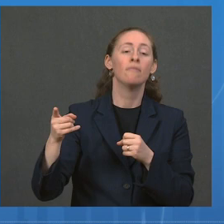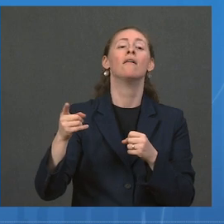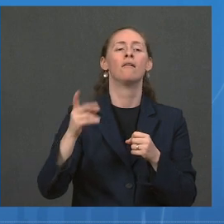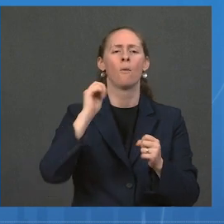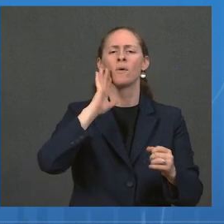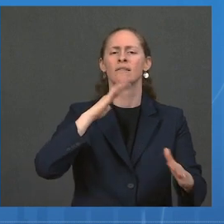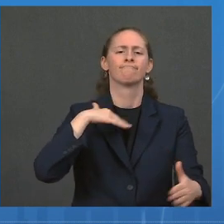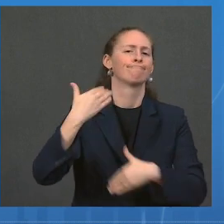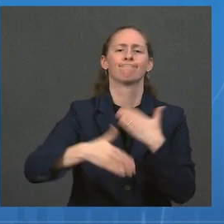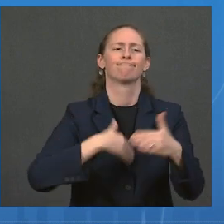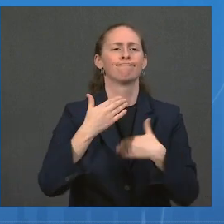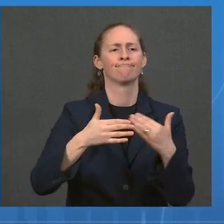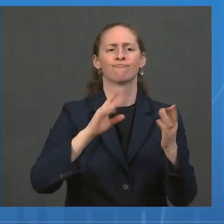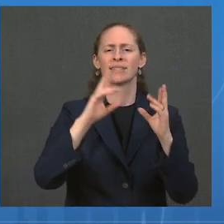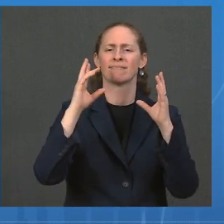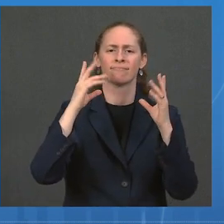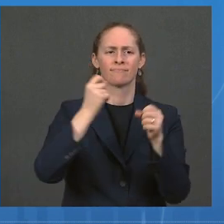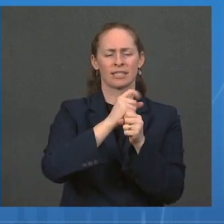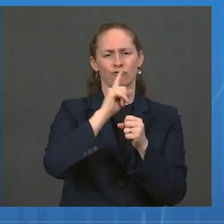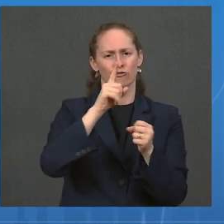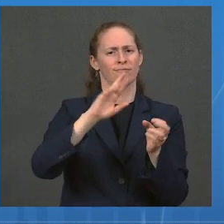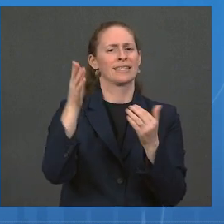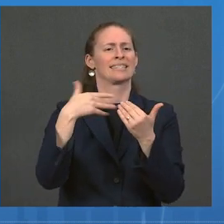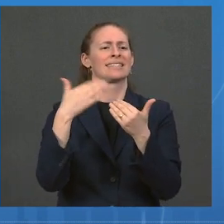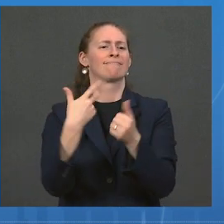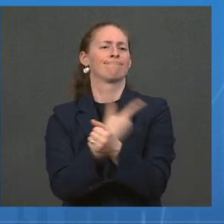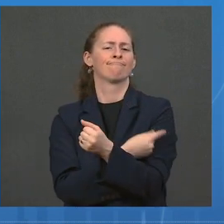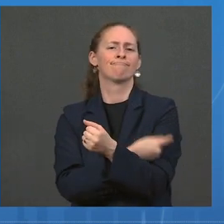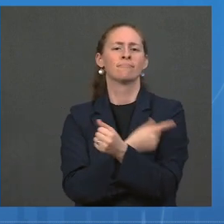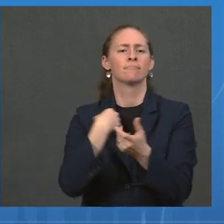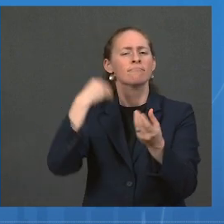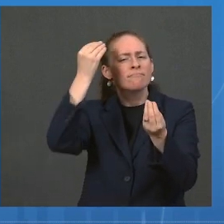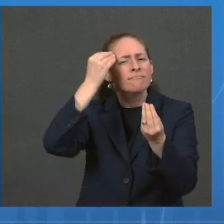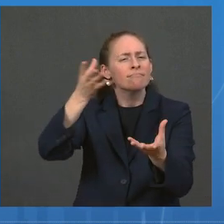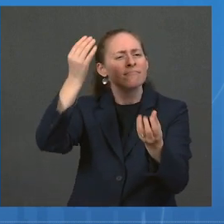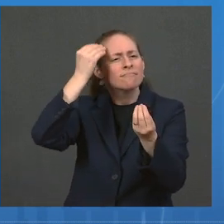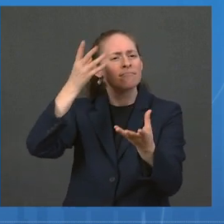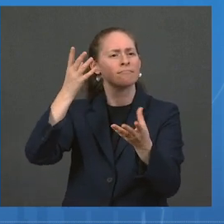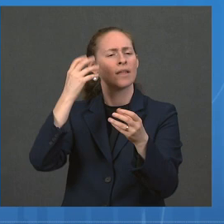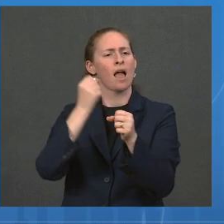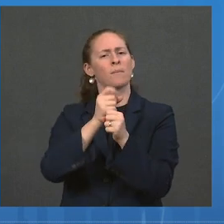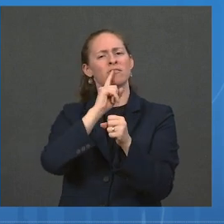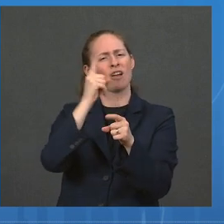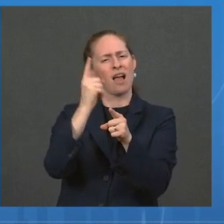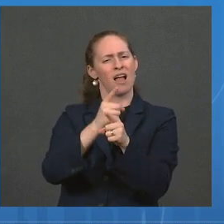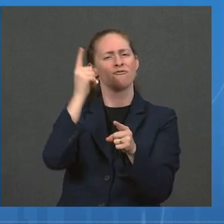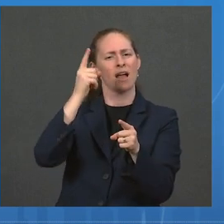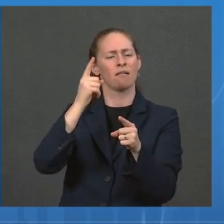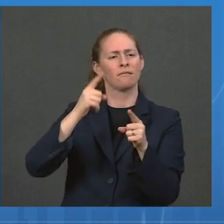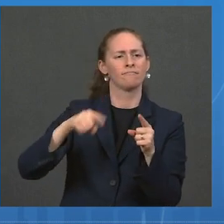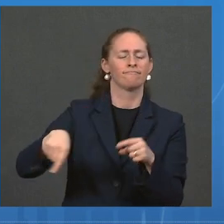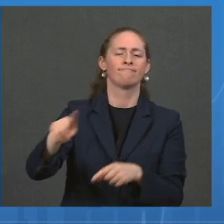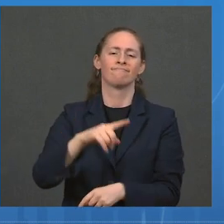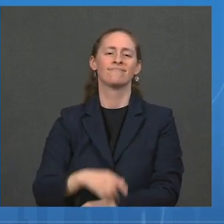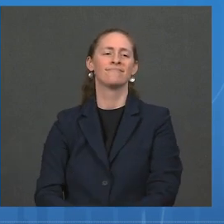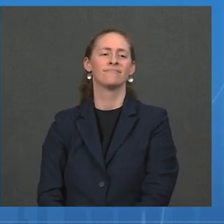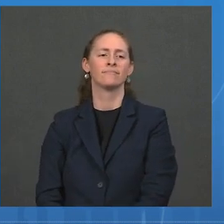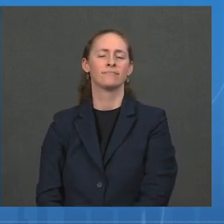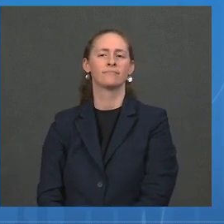that we will work hard to get accurate information to people. And, Sheryl, one last thing I want to say -- and this is really a request to everyone out there --